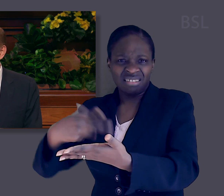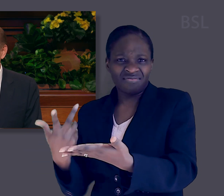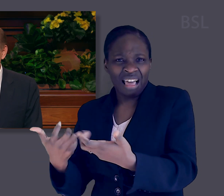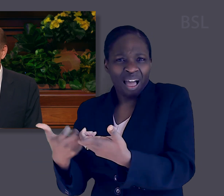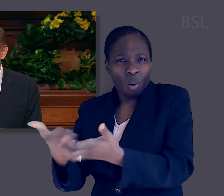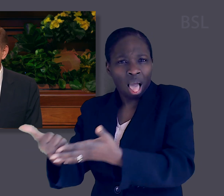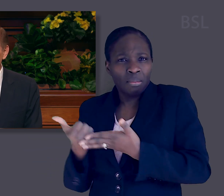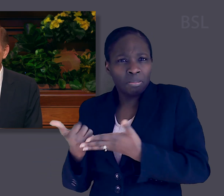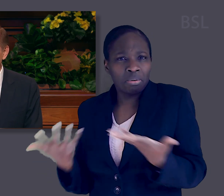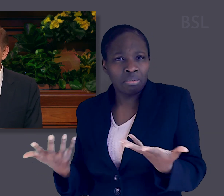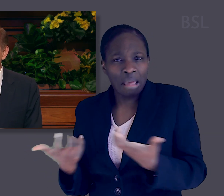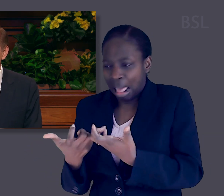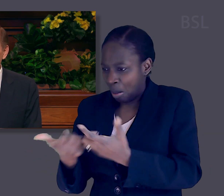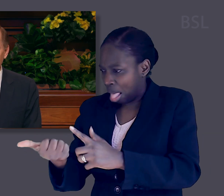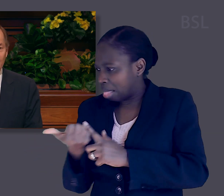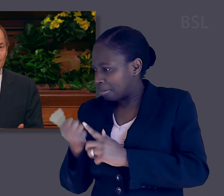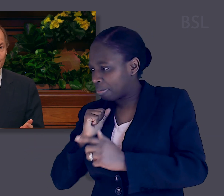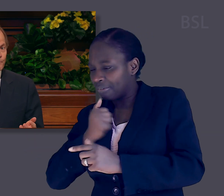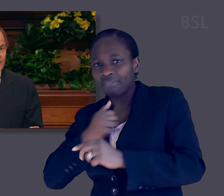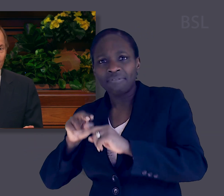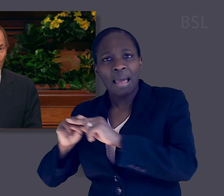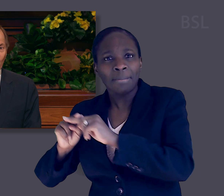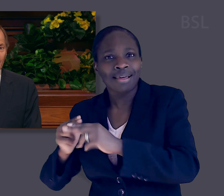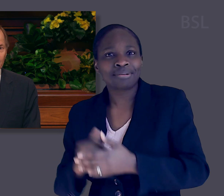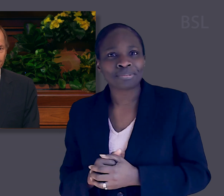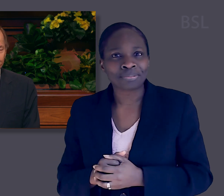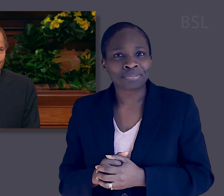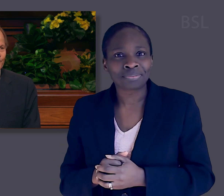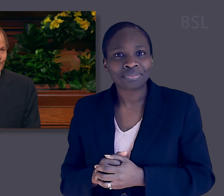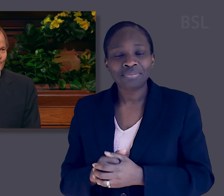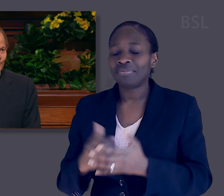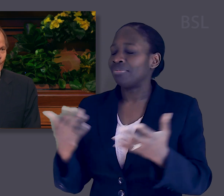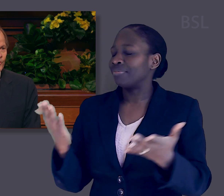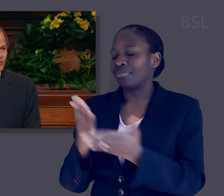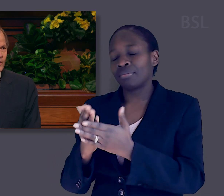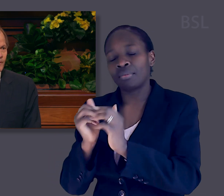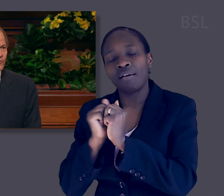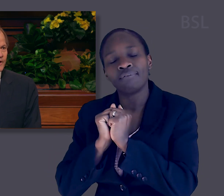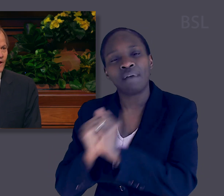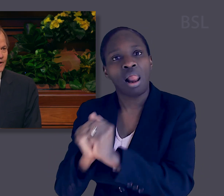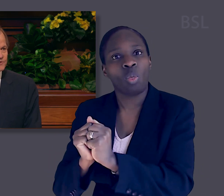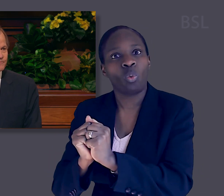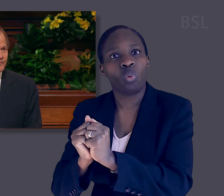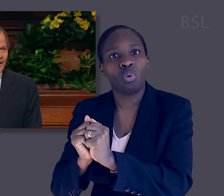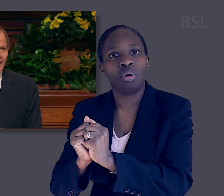our lives and those of our loved ones in a meaningful way? More than one might realize.